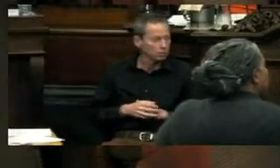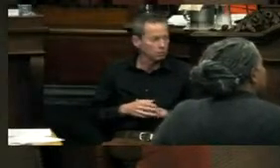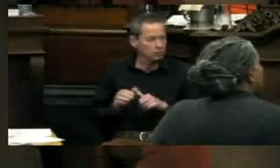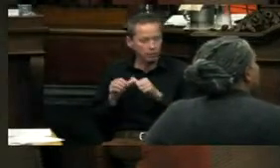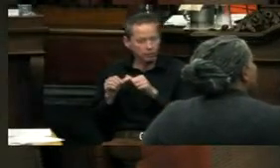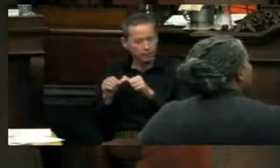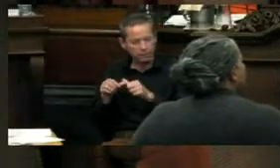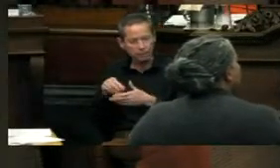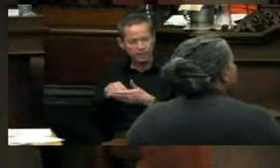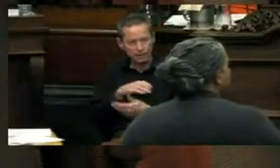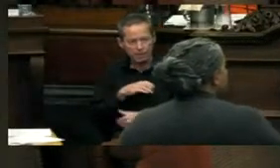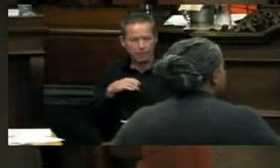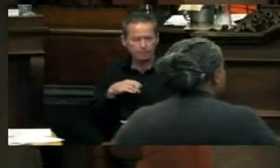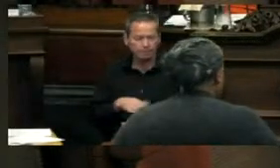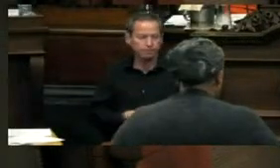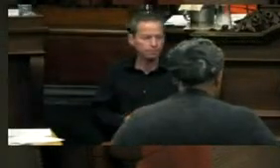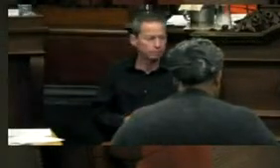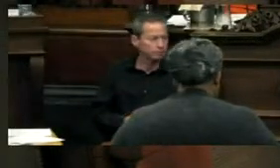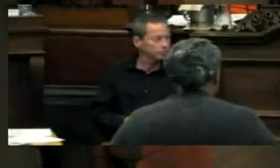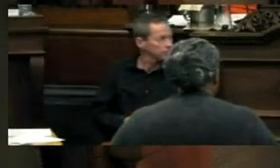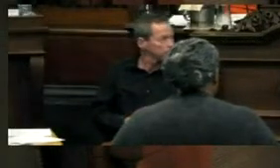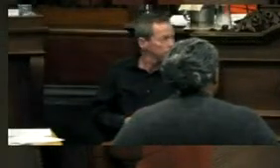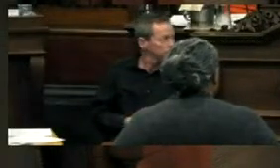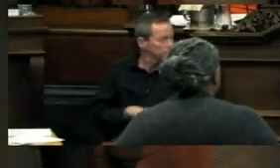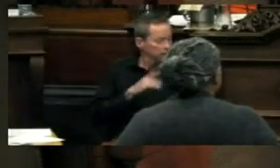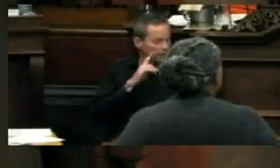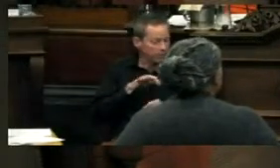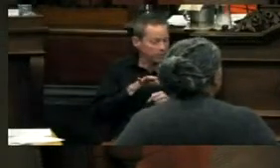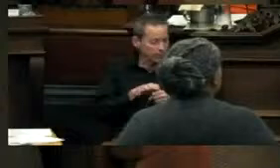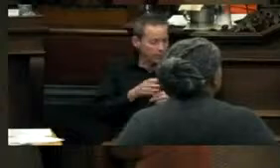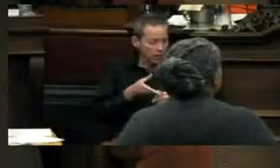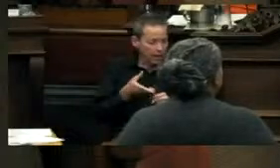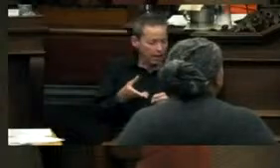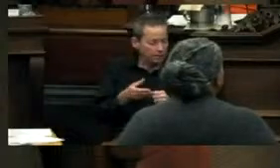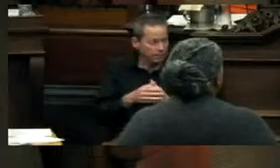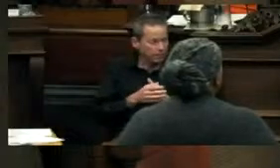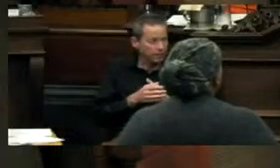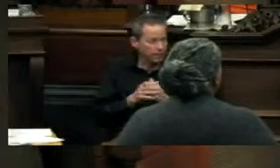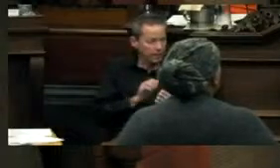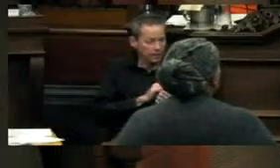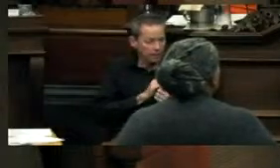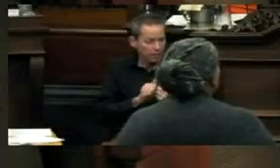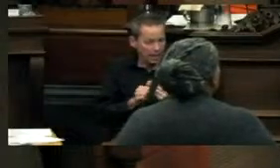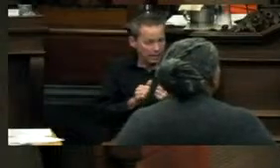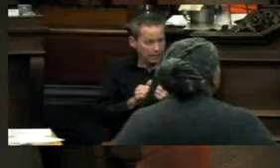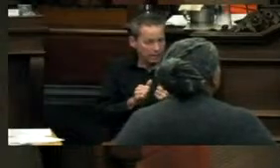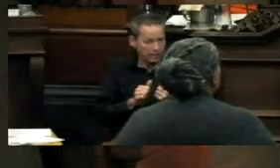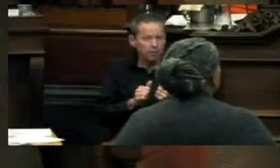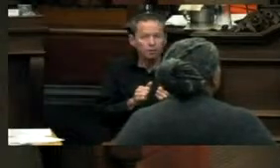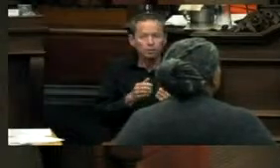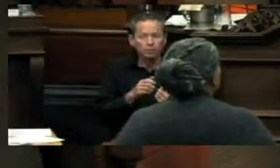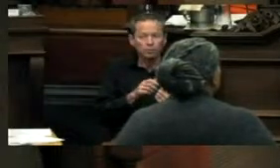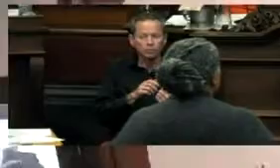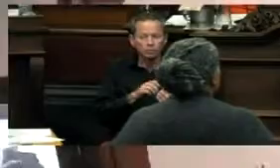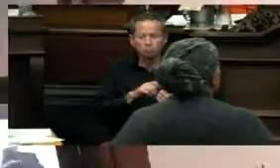subsequently move for reconsideration of that vote. So it would remain in committee.